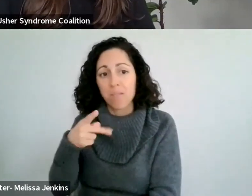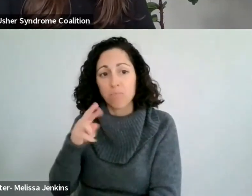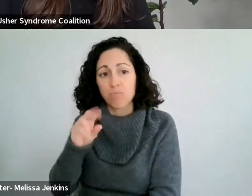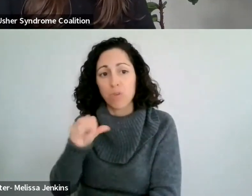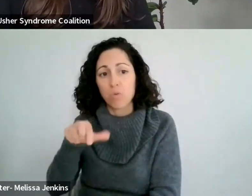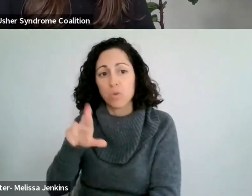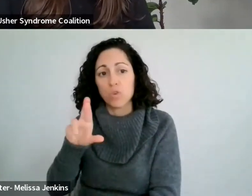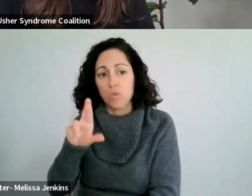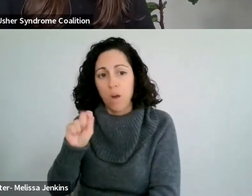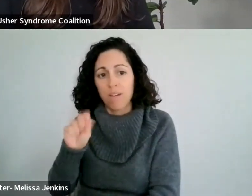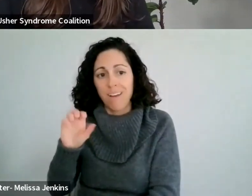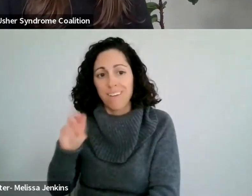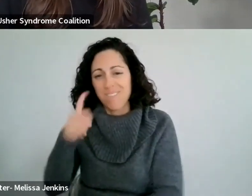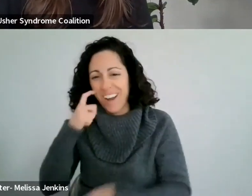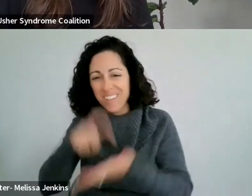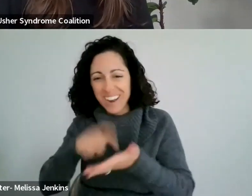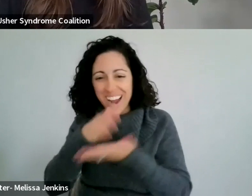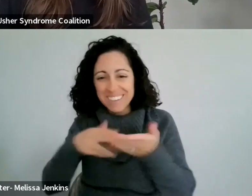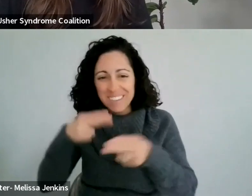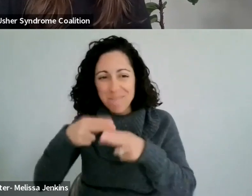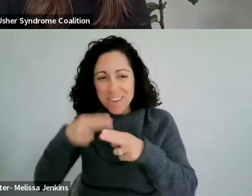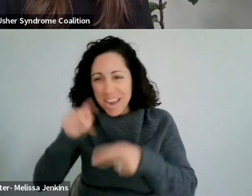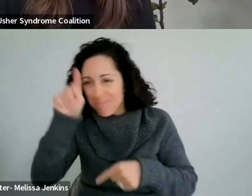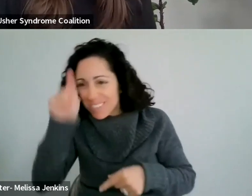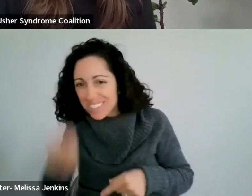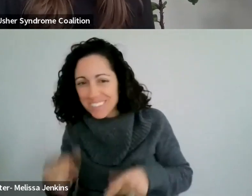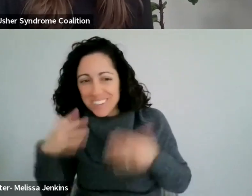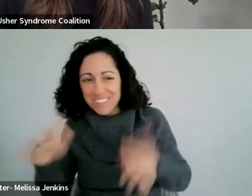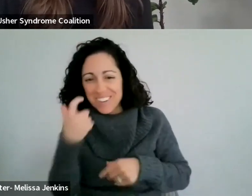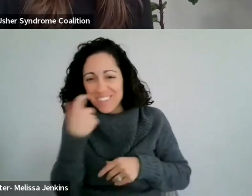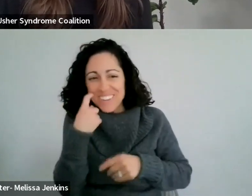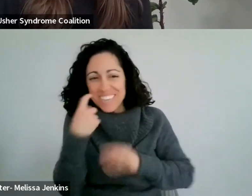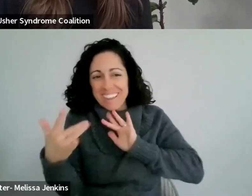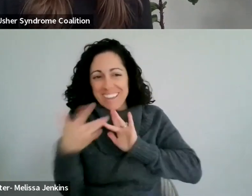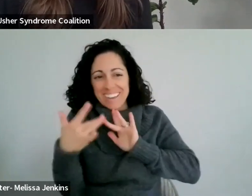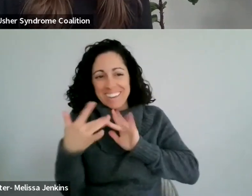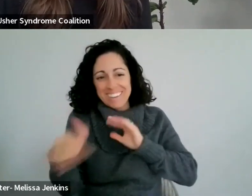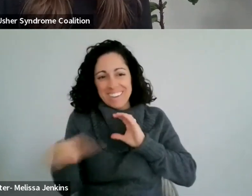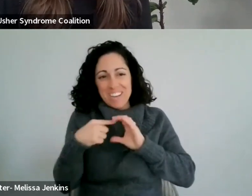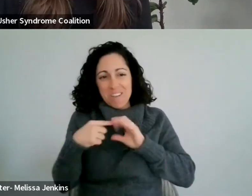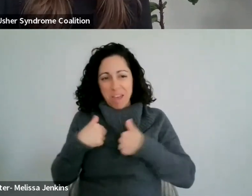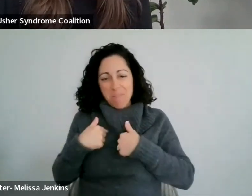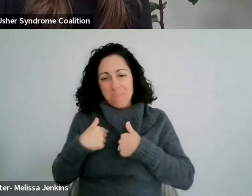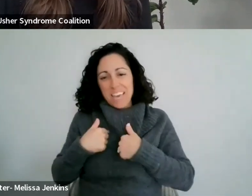on here asking questions who have written to us very recently, so thank you for reaching out.